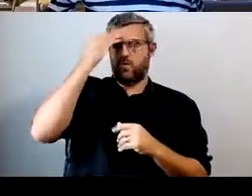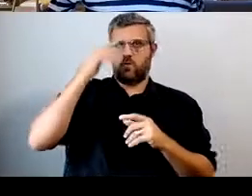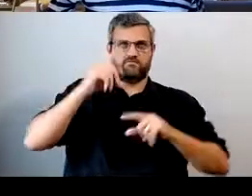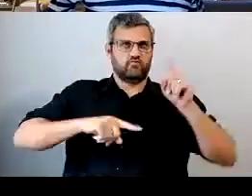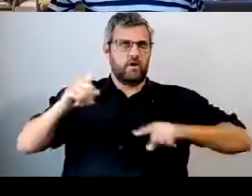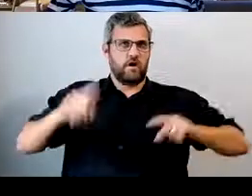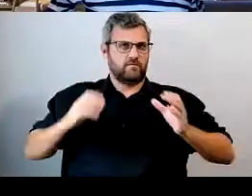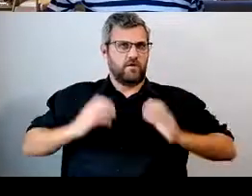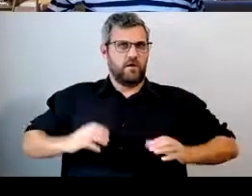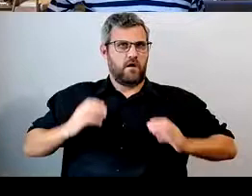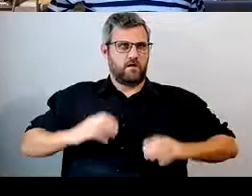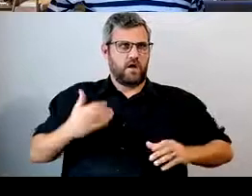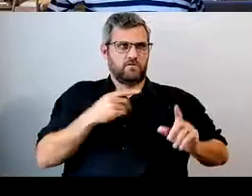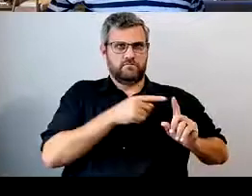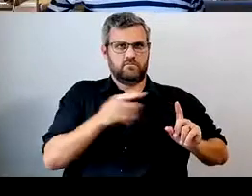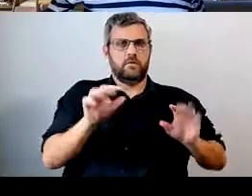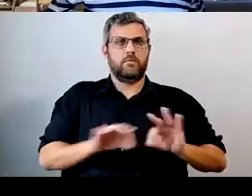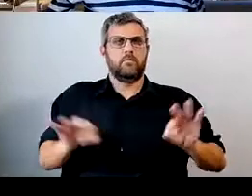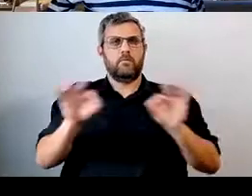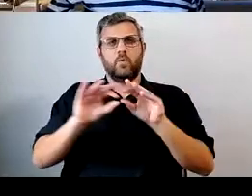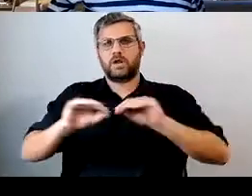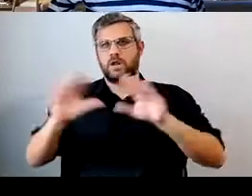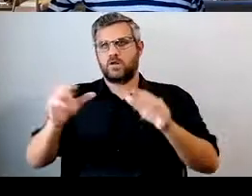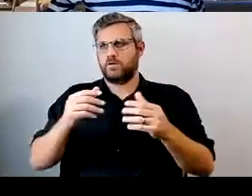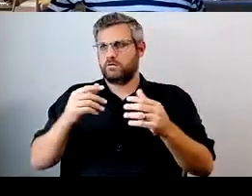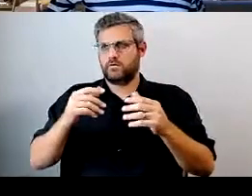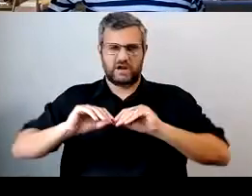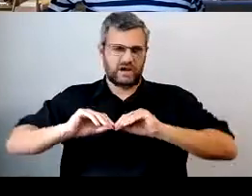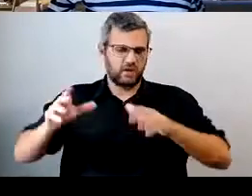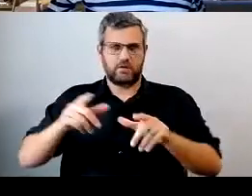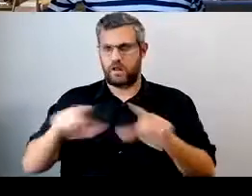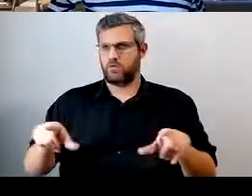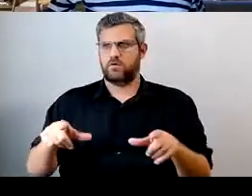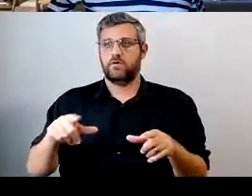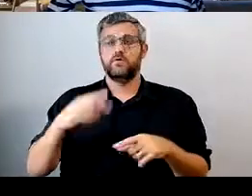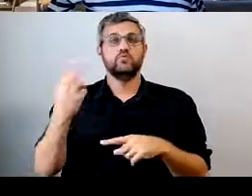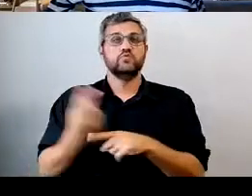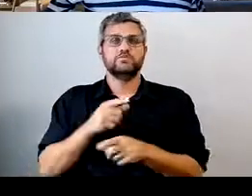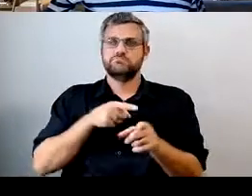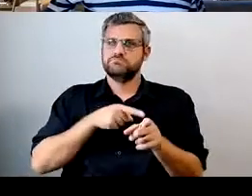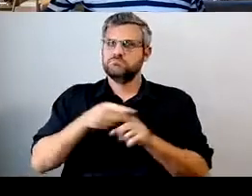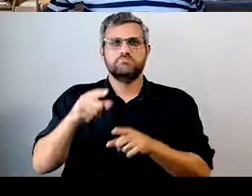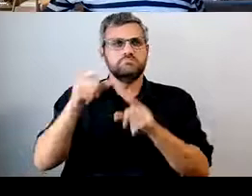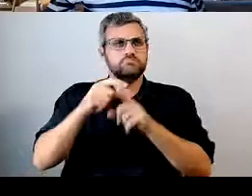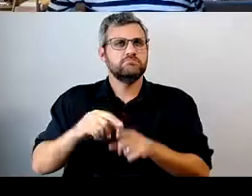It's good, it's important to use clear, concrete language, right? Avoid jargon, right, as Elaine was alluding to.